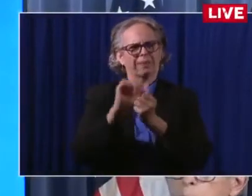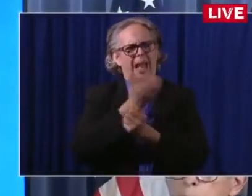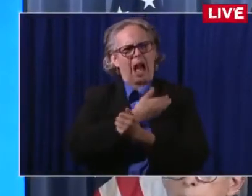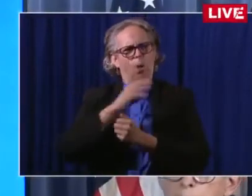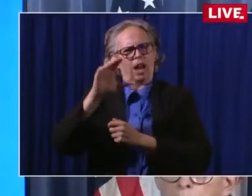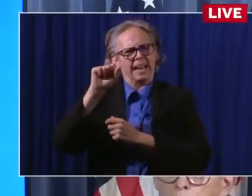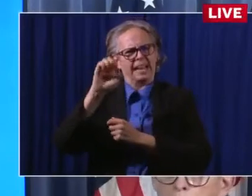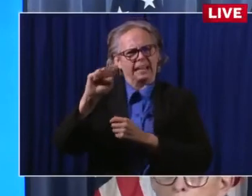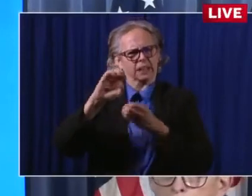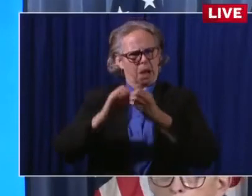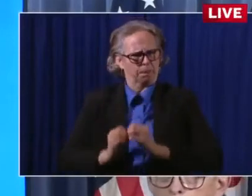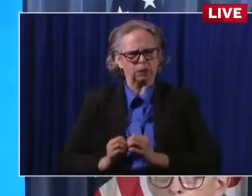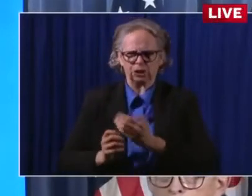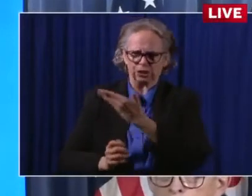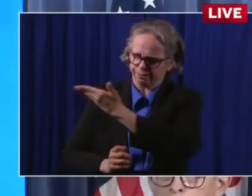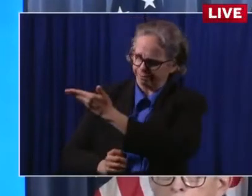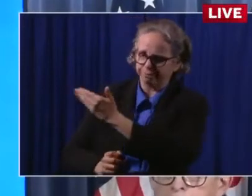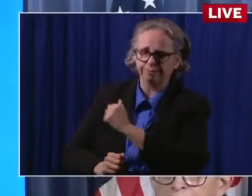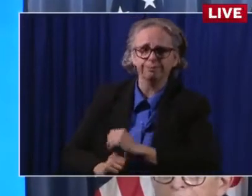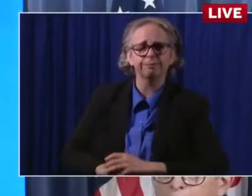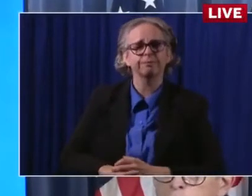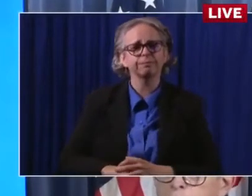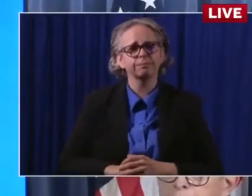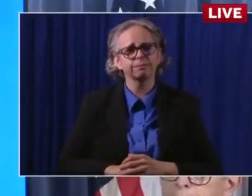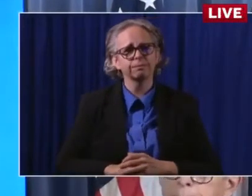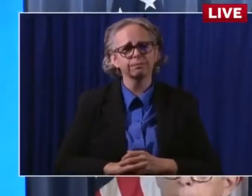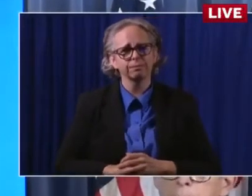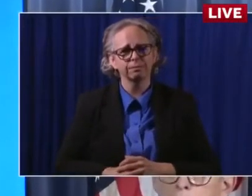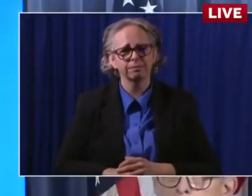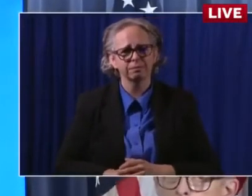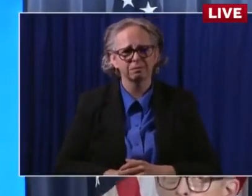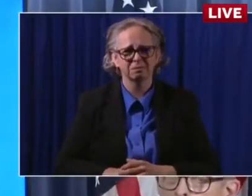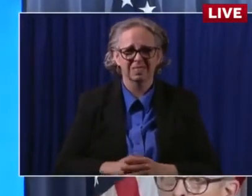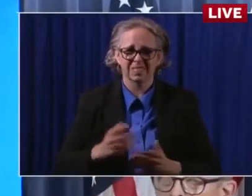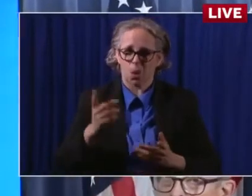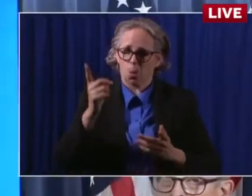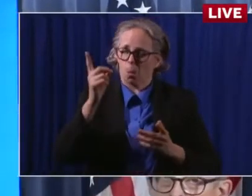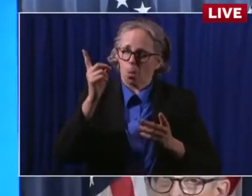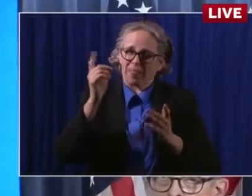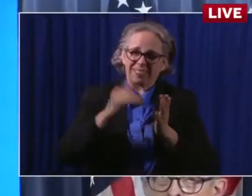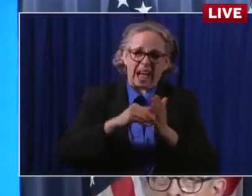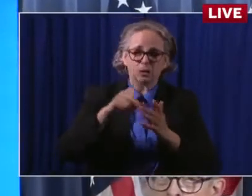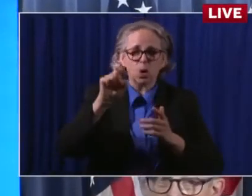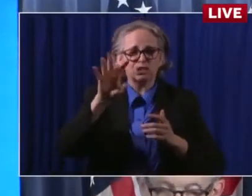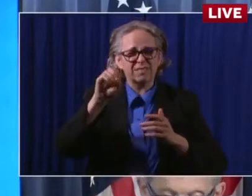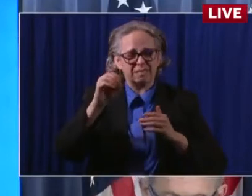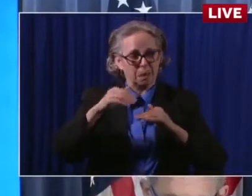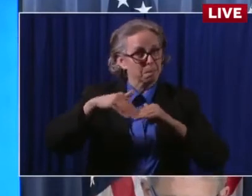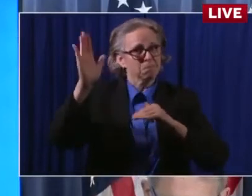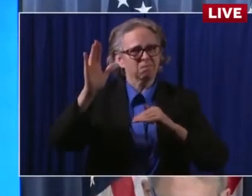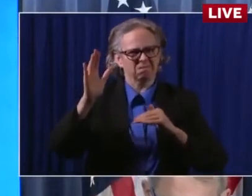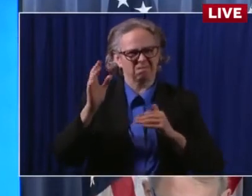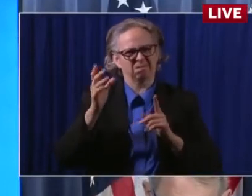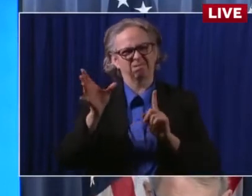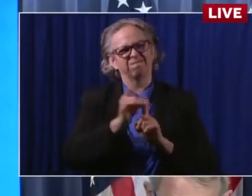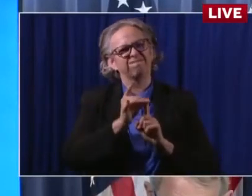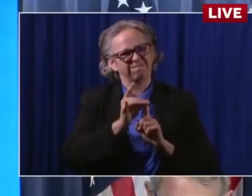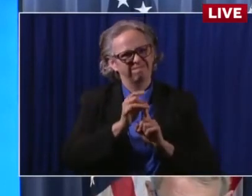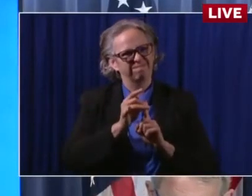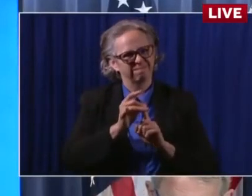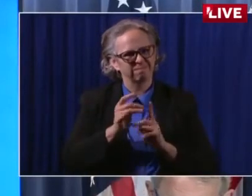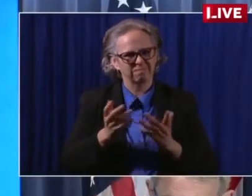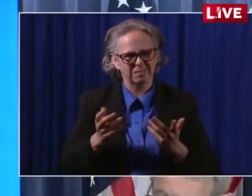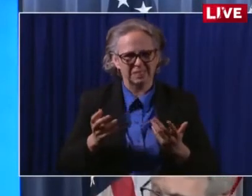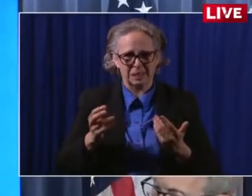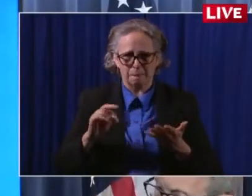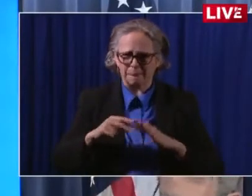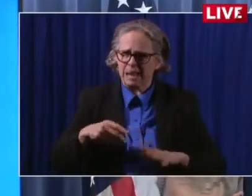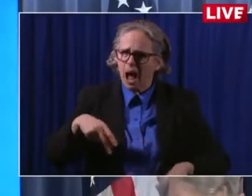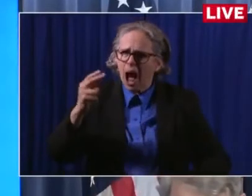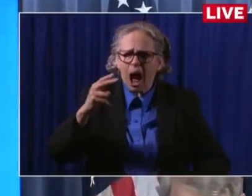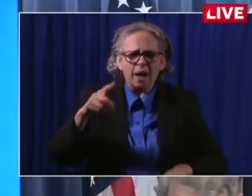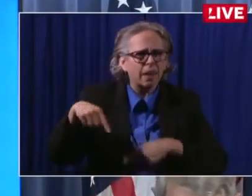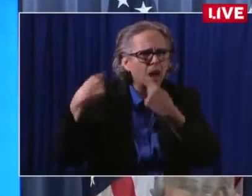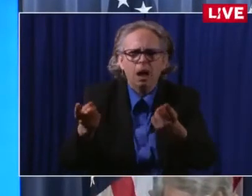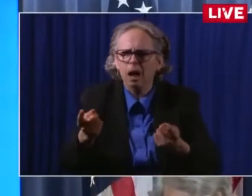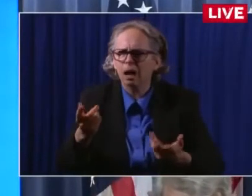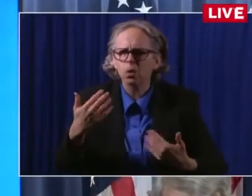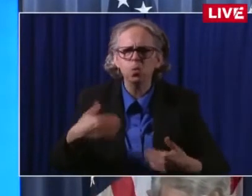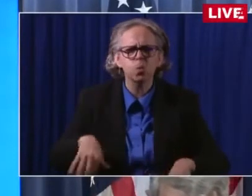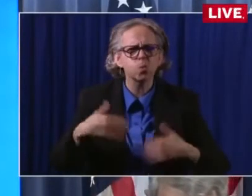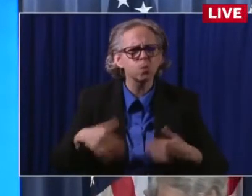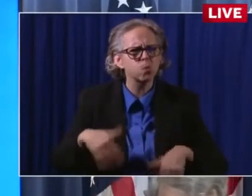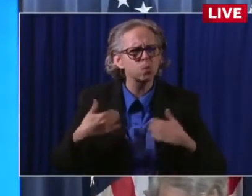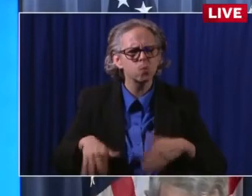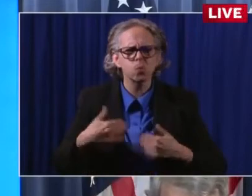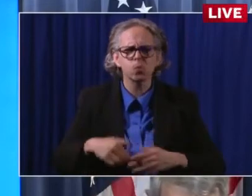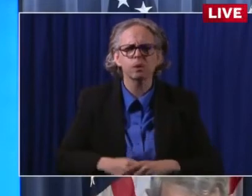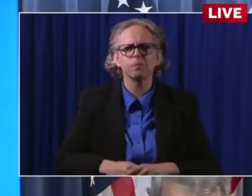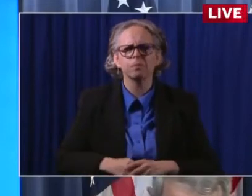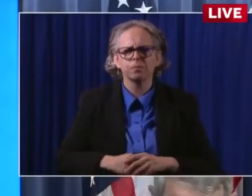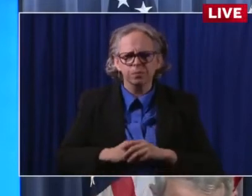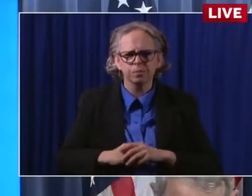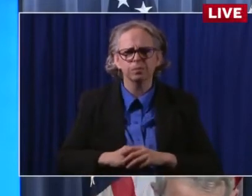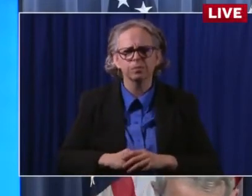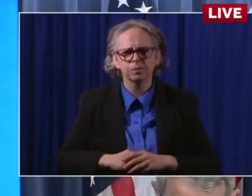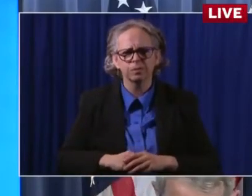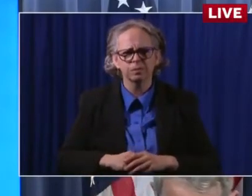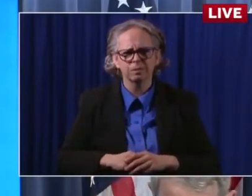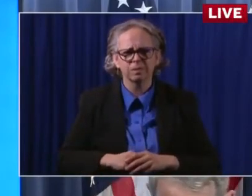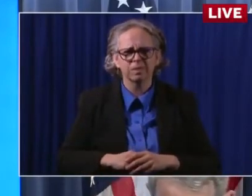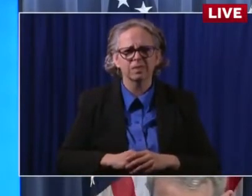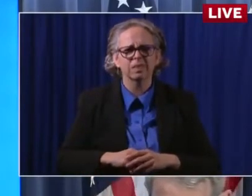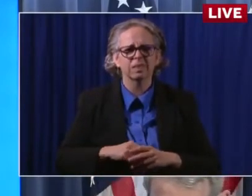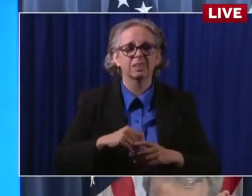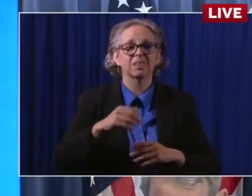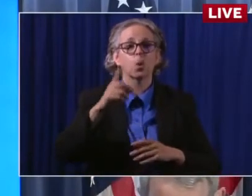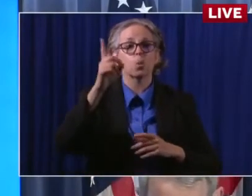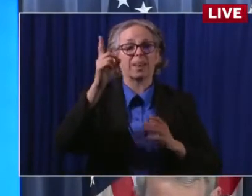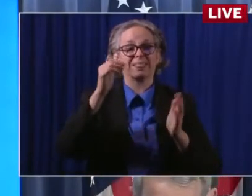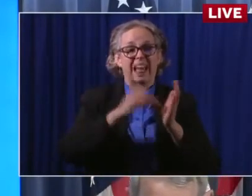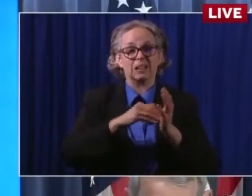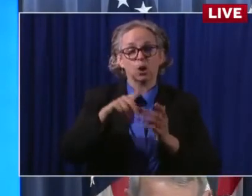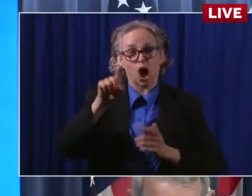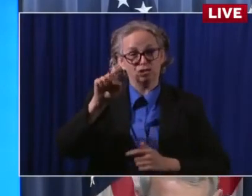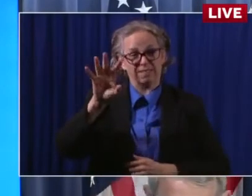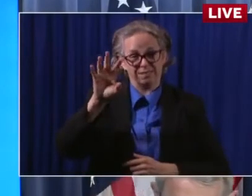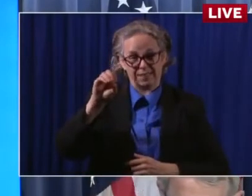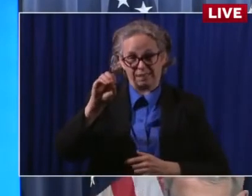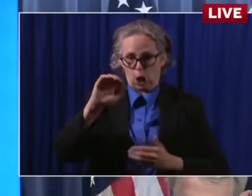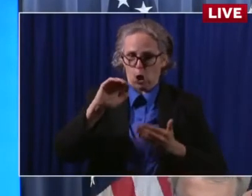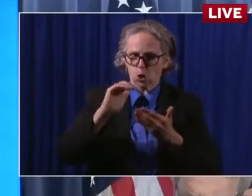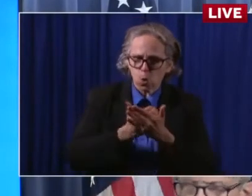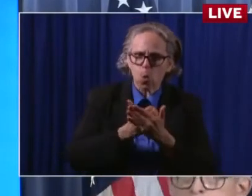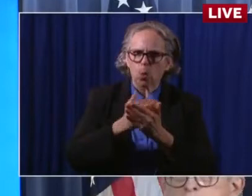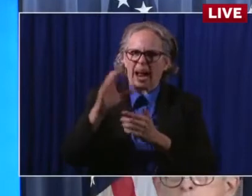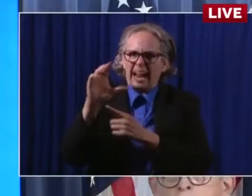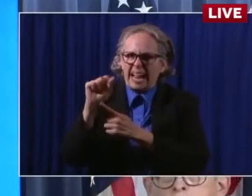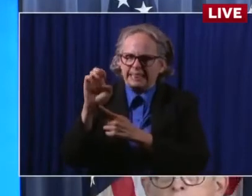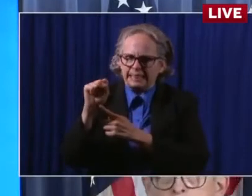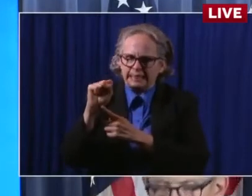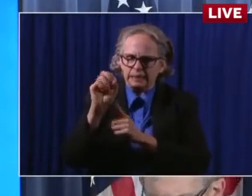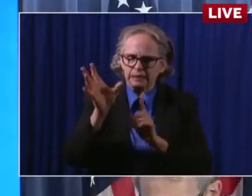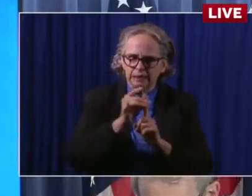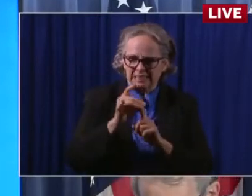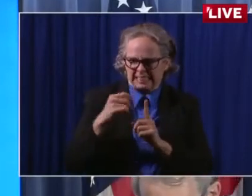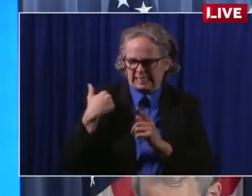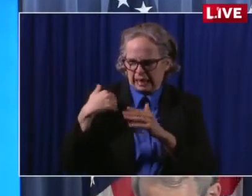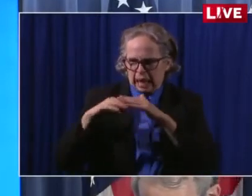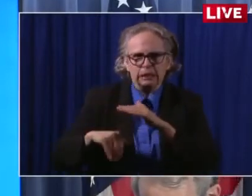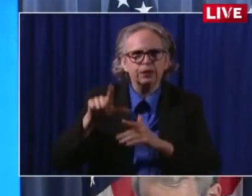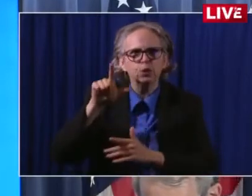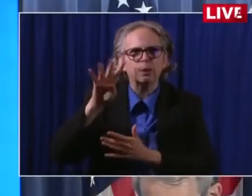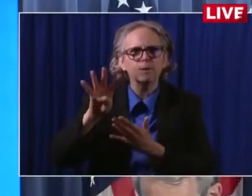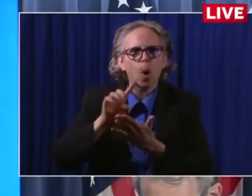AGAIN, STARTING WITH THE CASES, WE ARE SEEING CASES HOVER ABOVE 1000 A DAY, WHICH IS SIGNIFICANTLY HIGHER THAN CERTAINLY THERE WERE BEFORE WE ARE REPORTING TODAY 1150 NEW